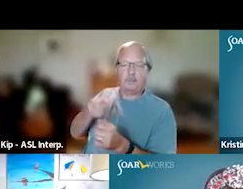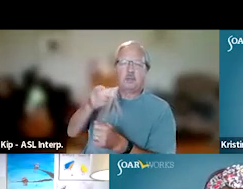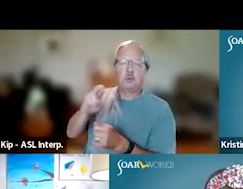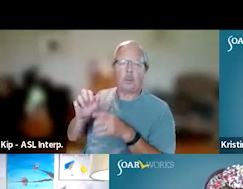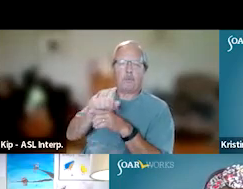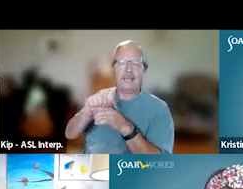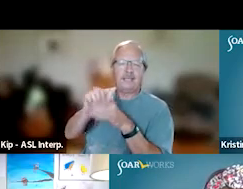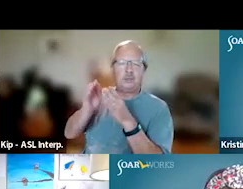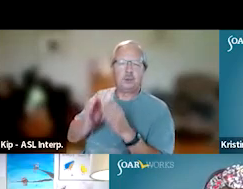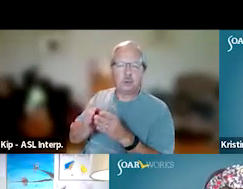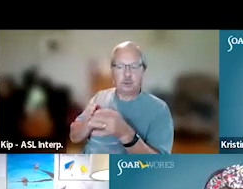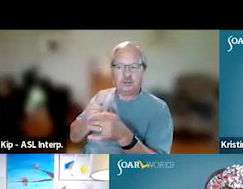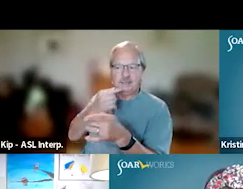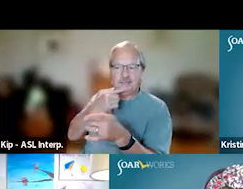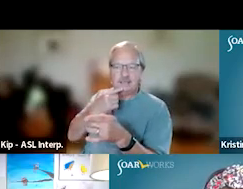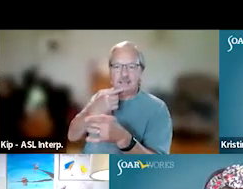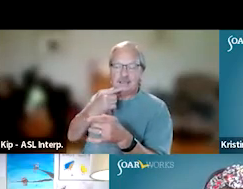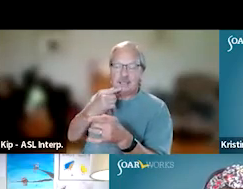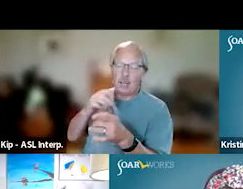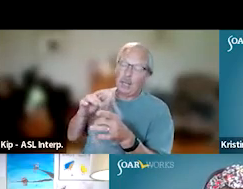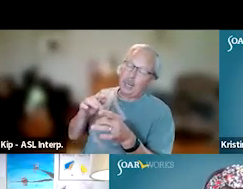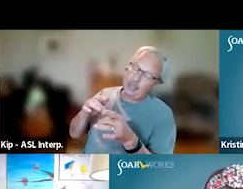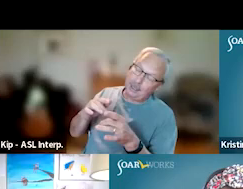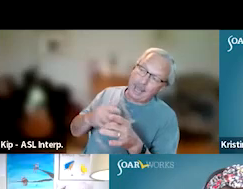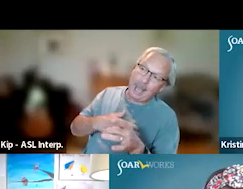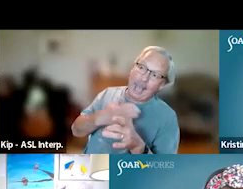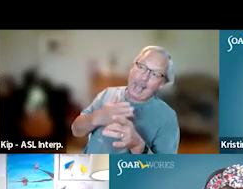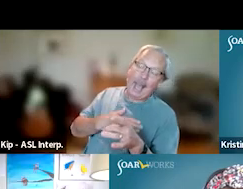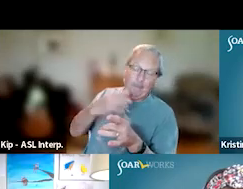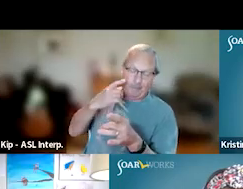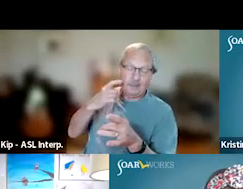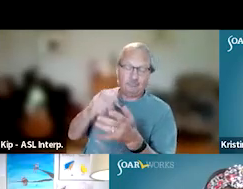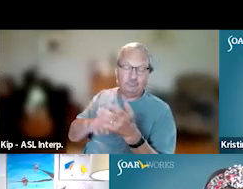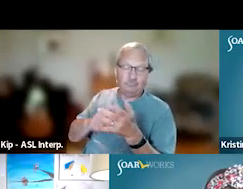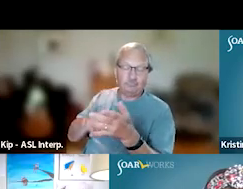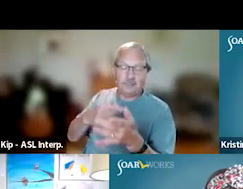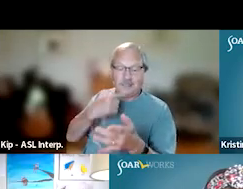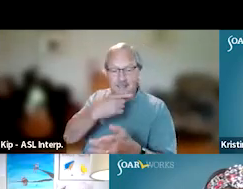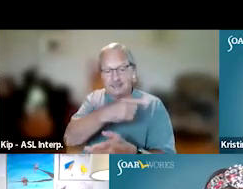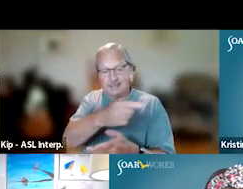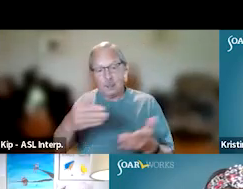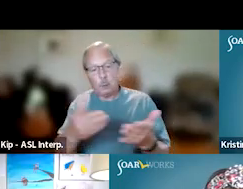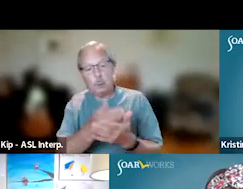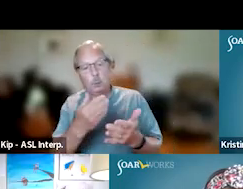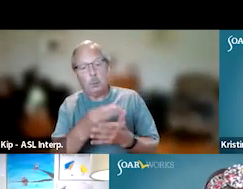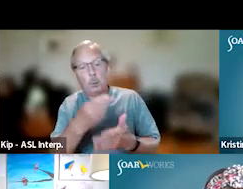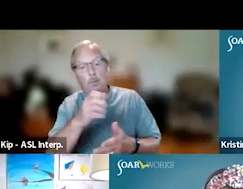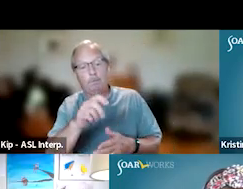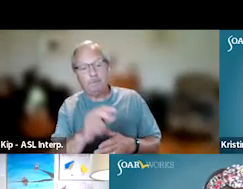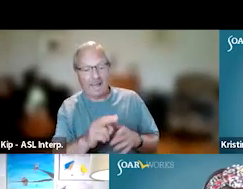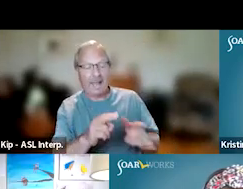and she said, on a brighter note, I just had the fortune of telling a new PATH participant that he's approved for SSI